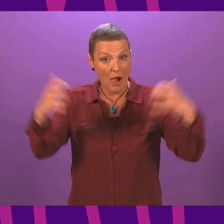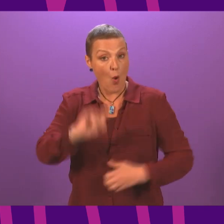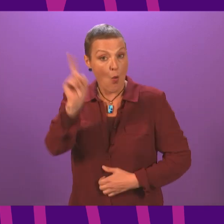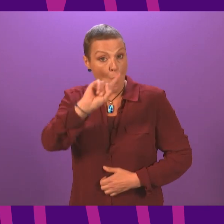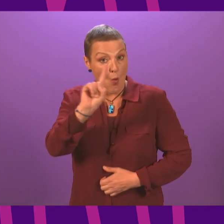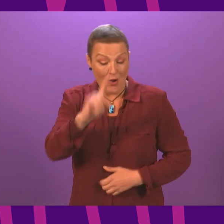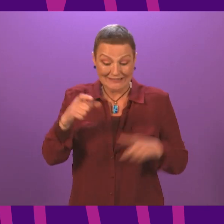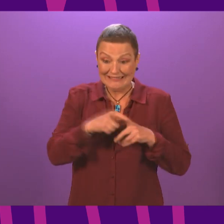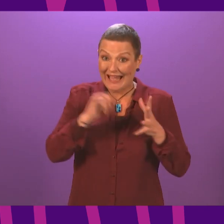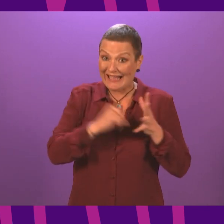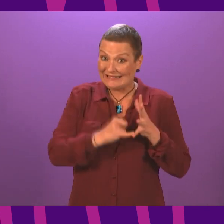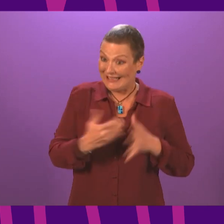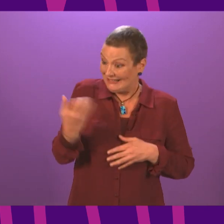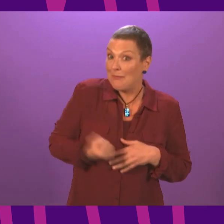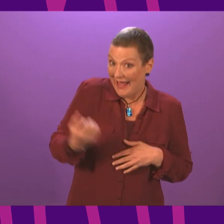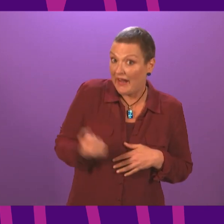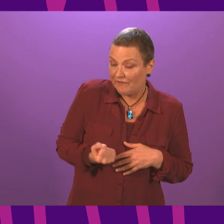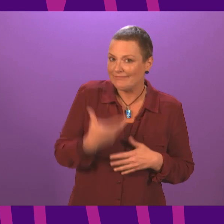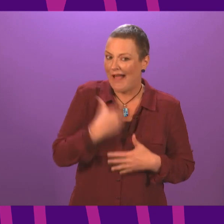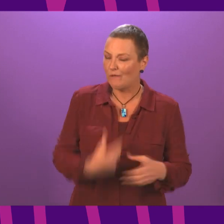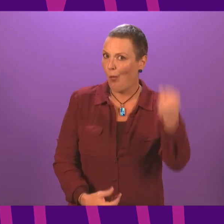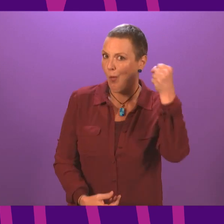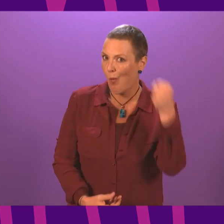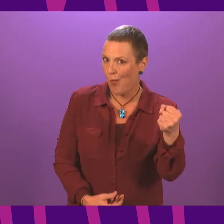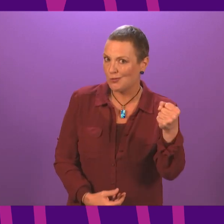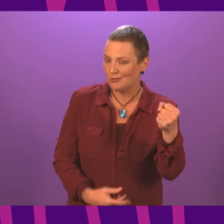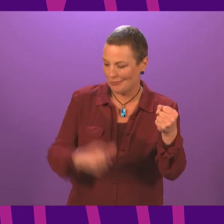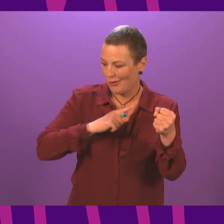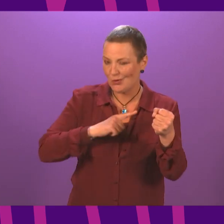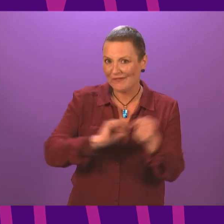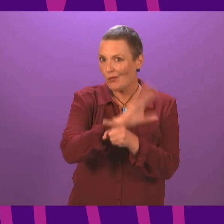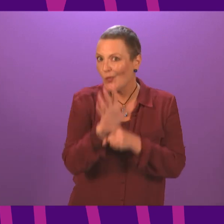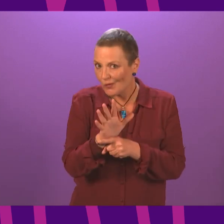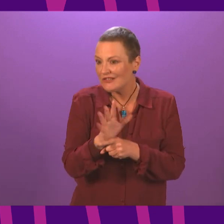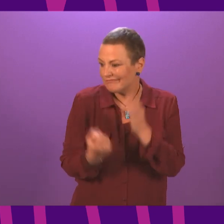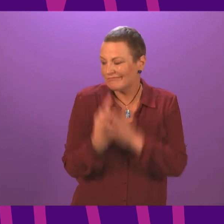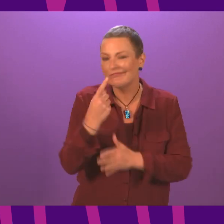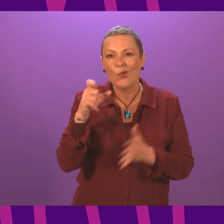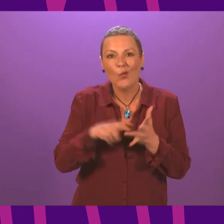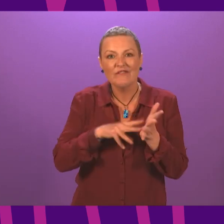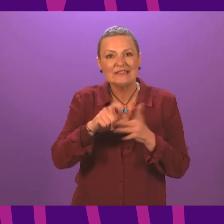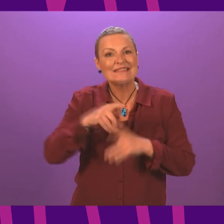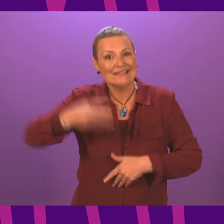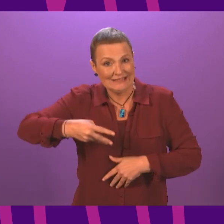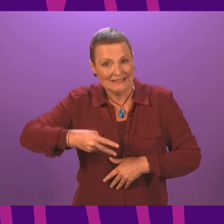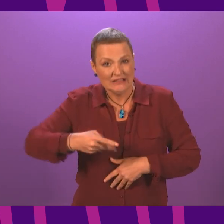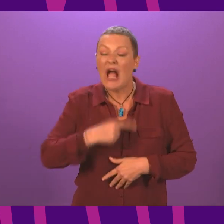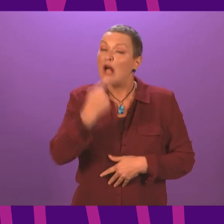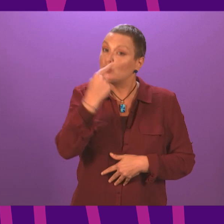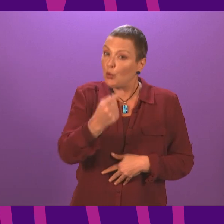that had had to be put on hold because of Covid-19, and said that I would update the chamber again when we had assessed the impact of the pandemic further.